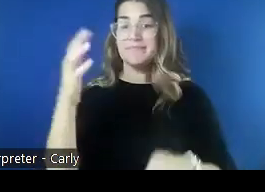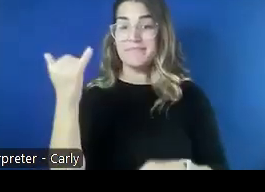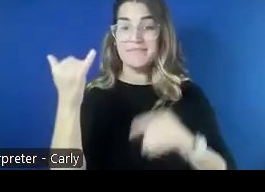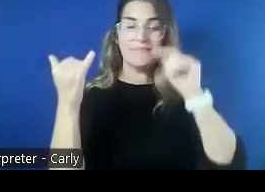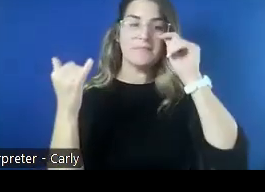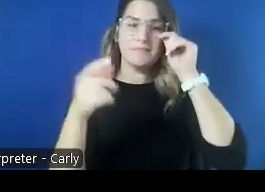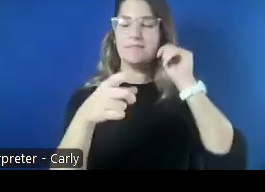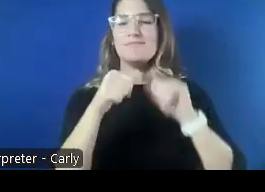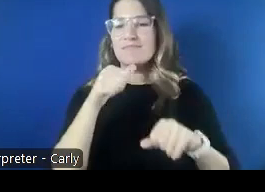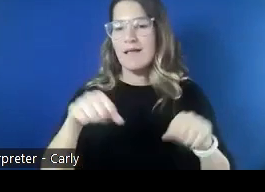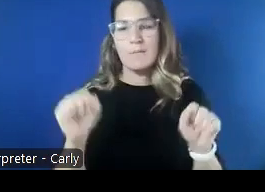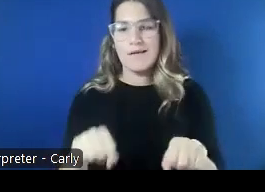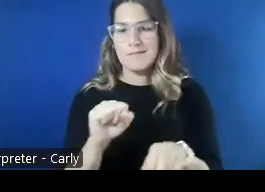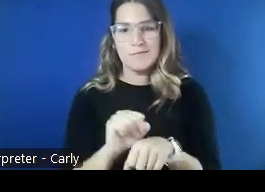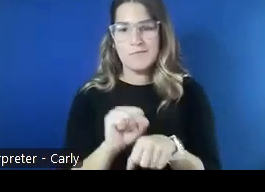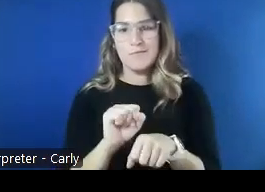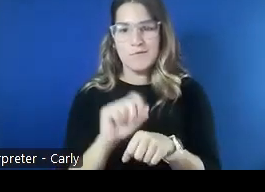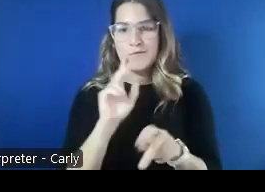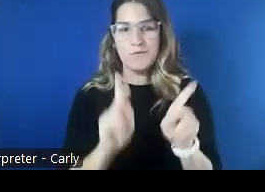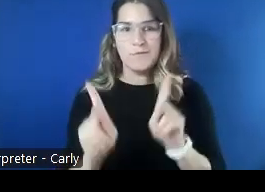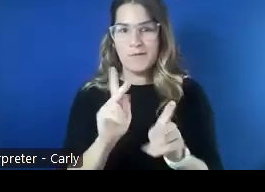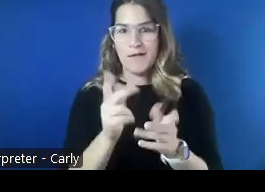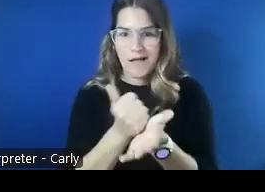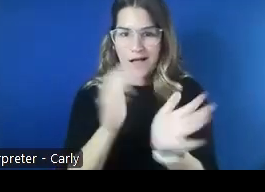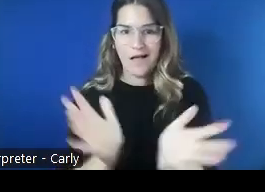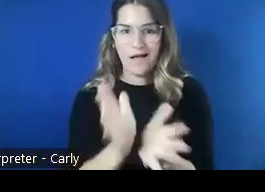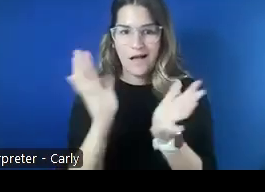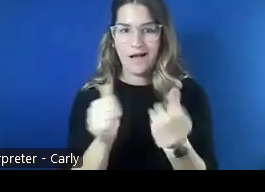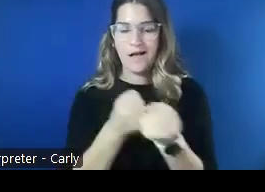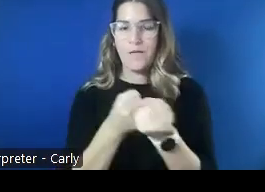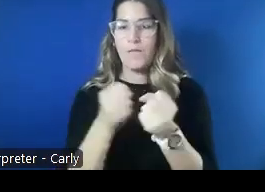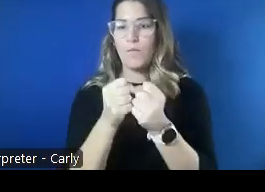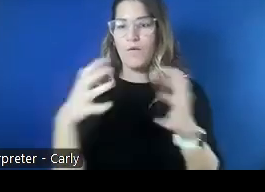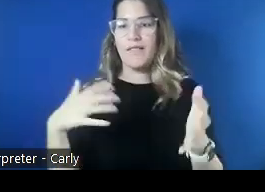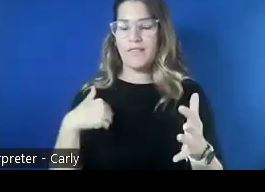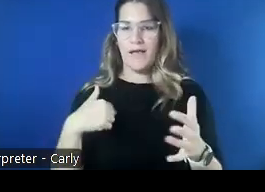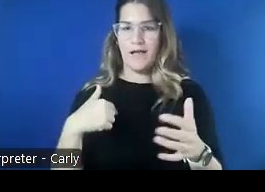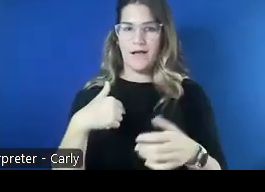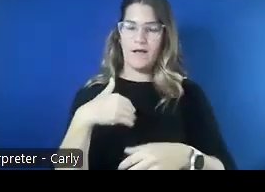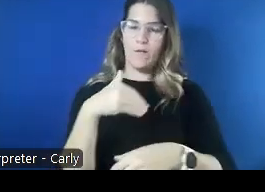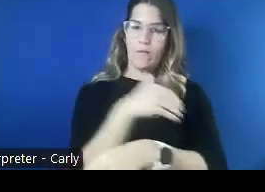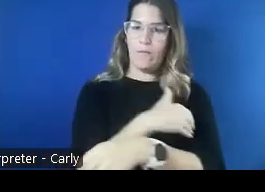work on behalf of human beings to try to help them without having powerful feelings aroused